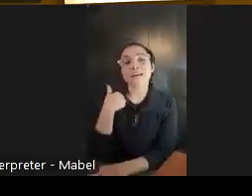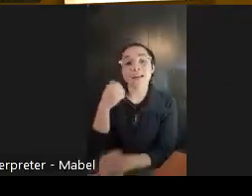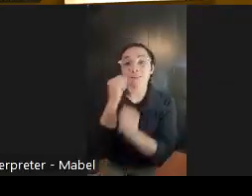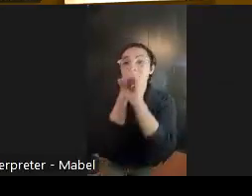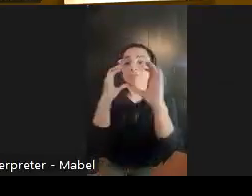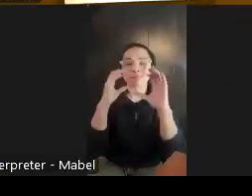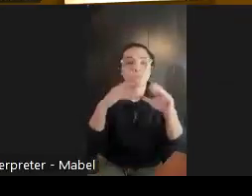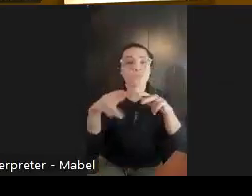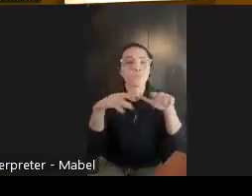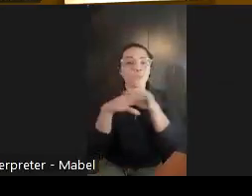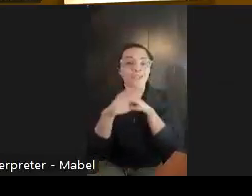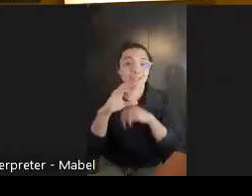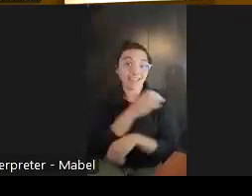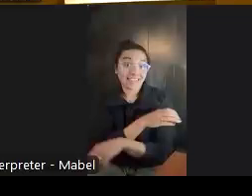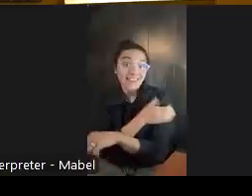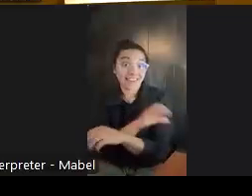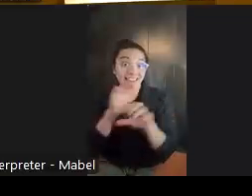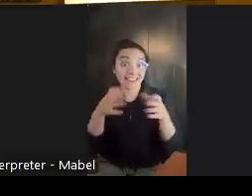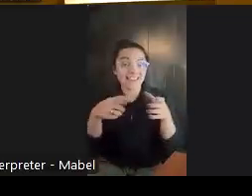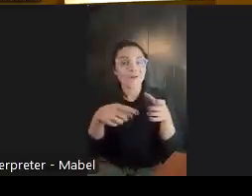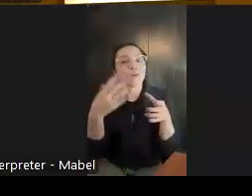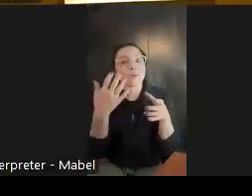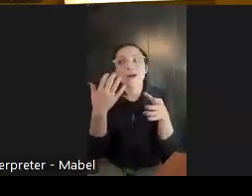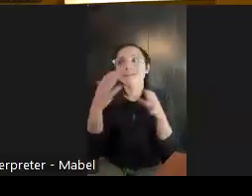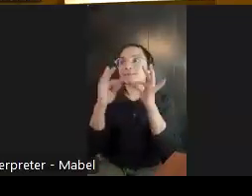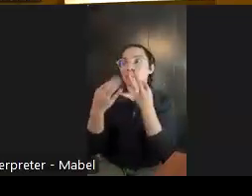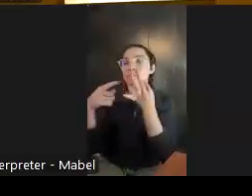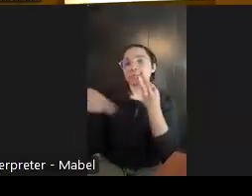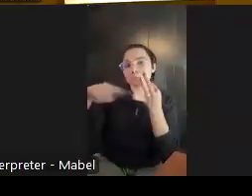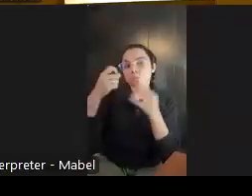we wanted to help families understand that our goal is to really help provide readily